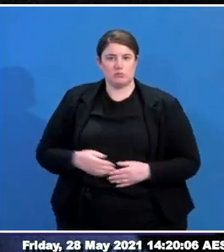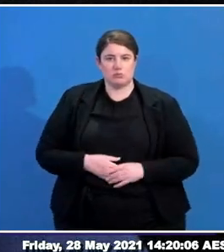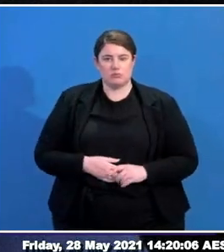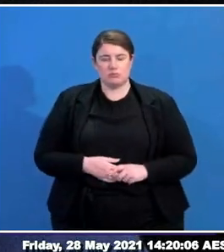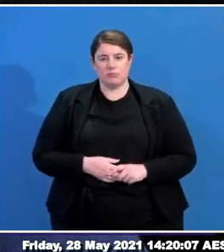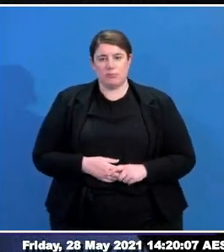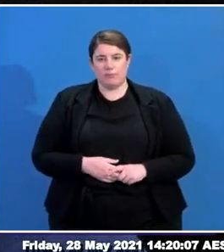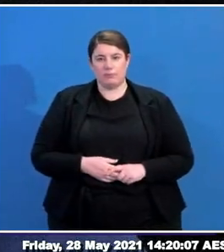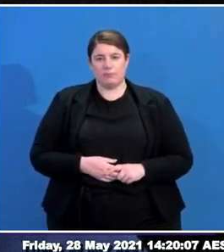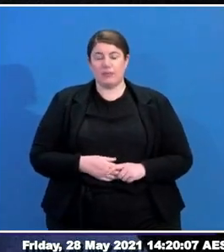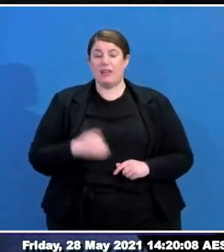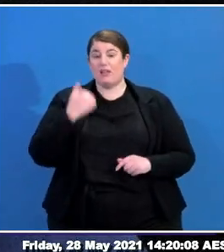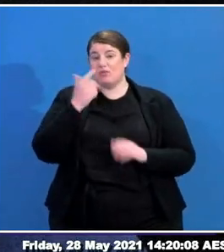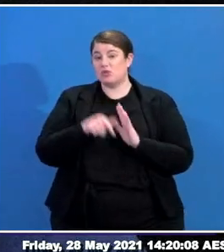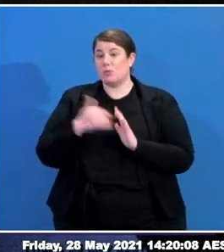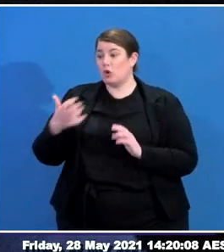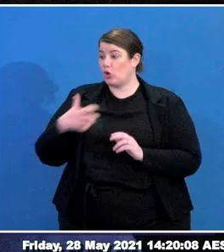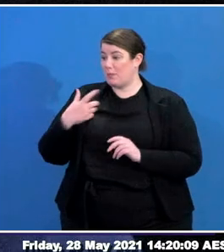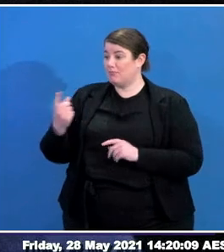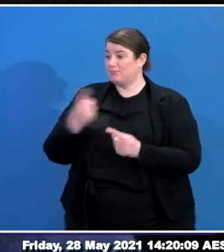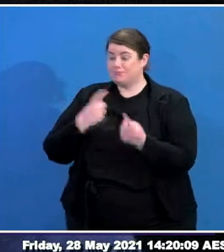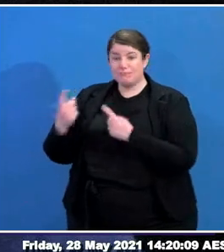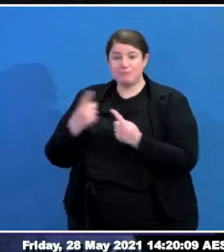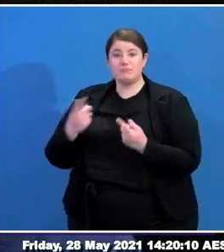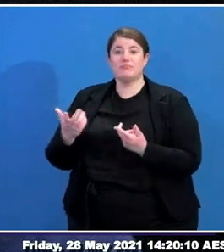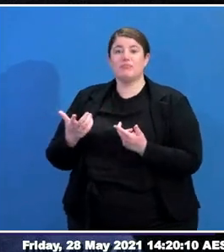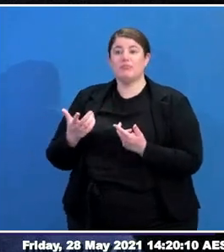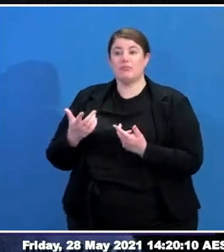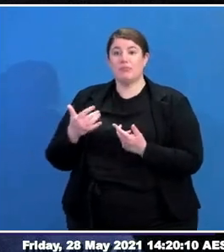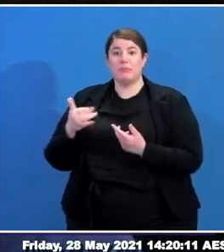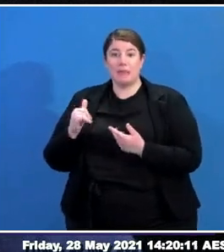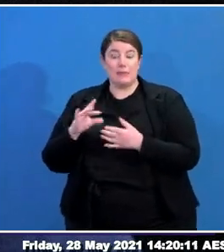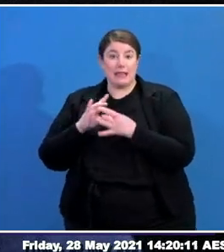With each complaint, circumstances might be connected both to NDIS and